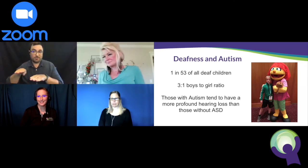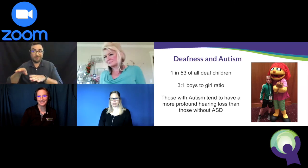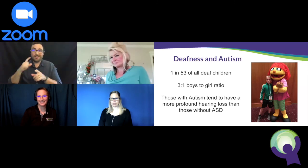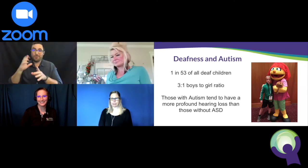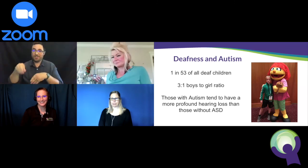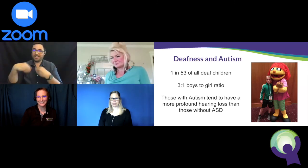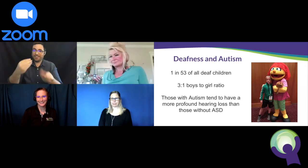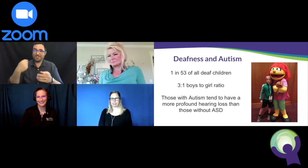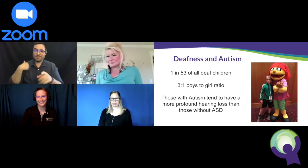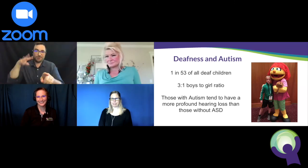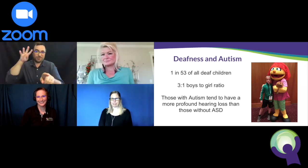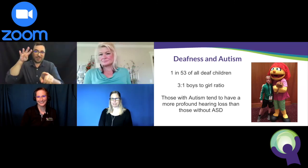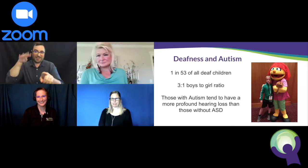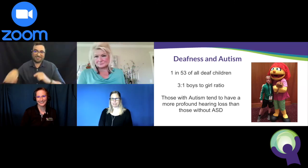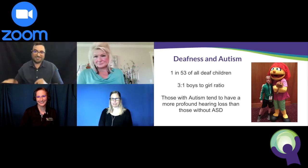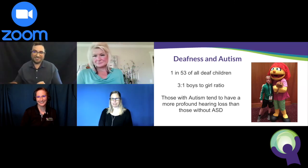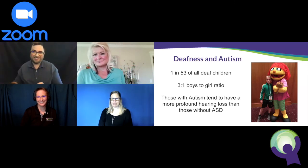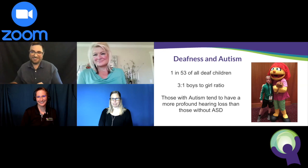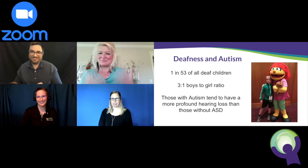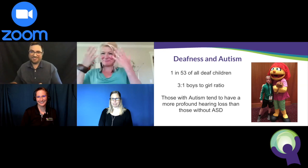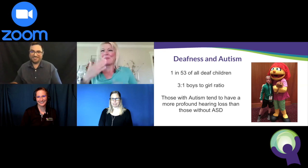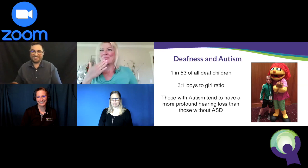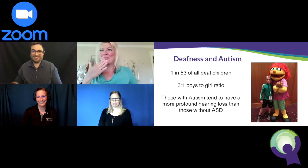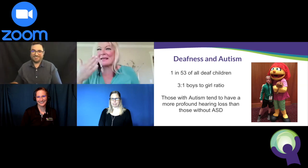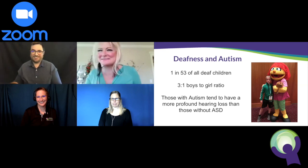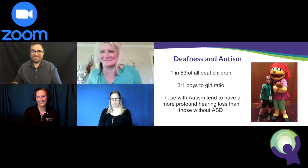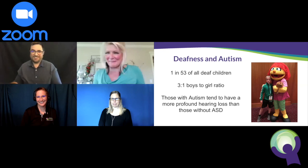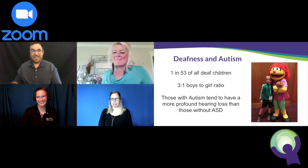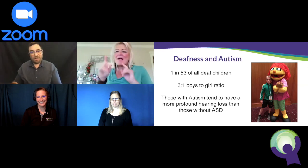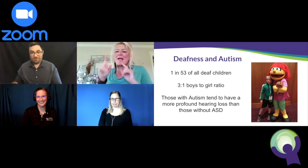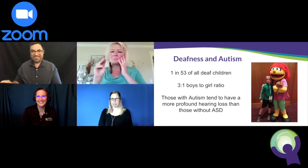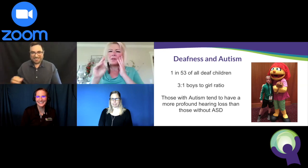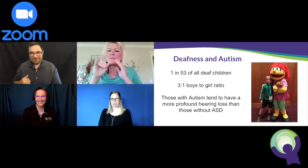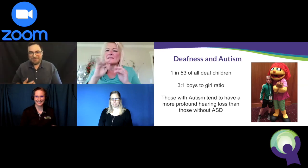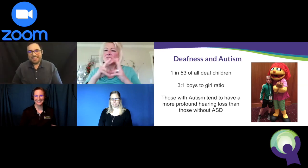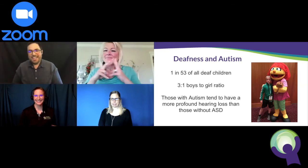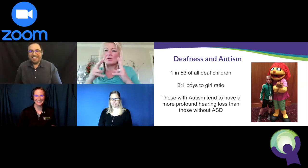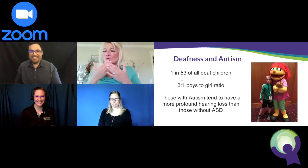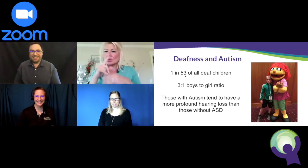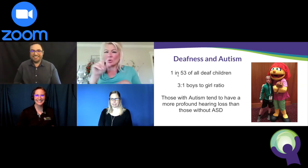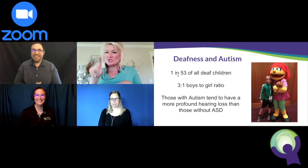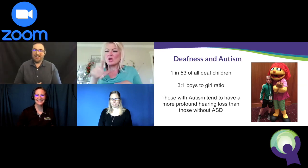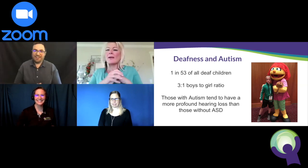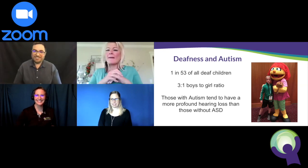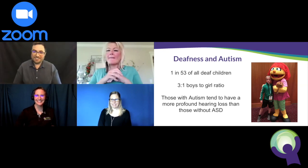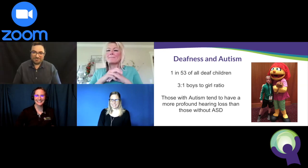Ronda: Oh thank you, Mary, All right, so it's